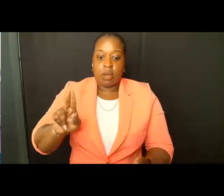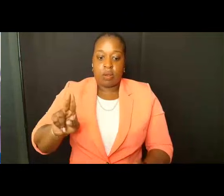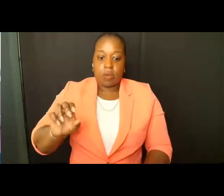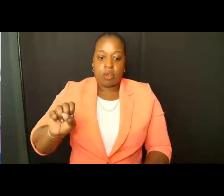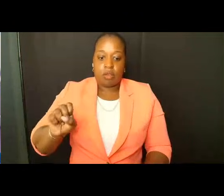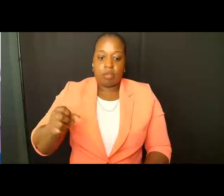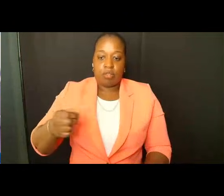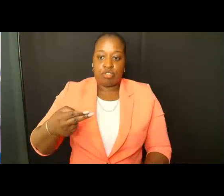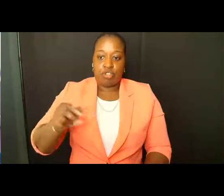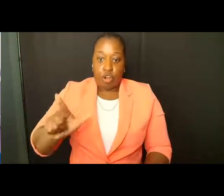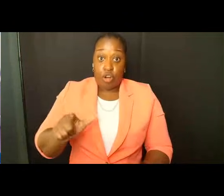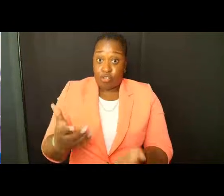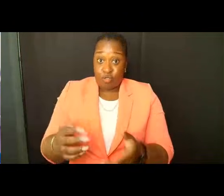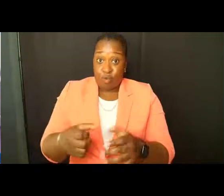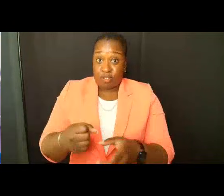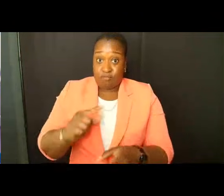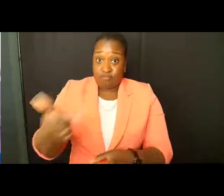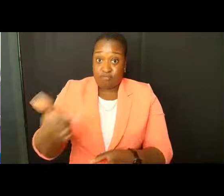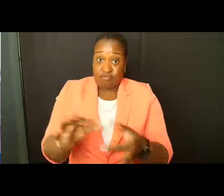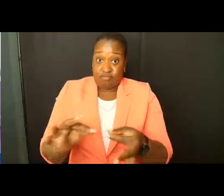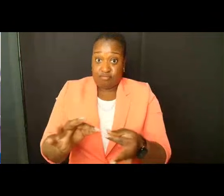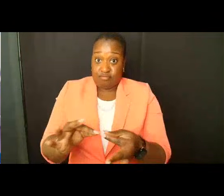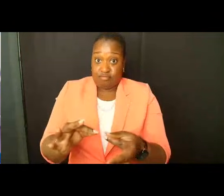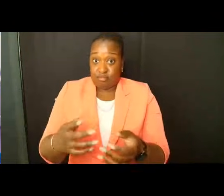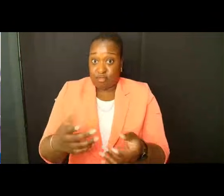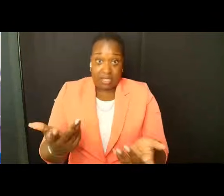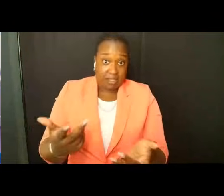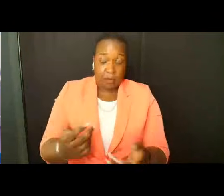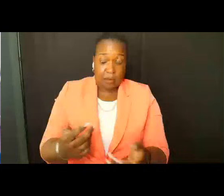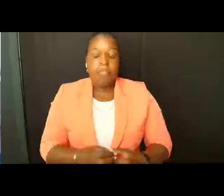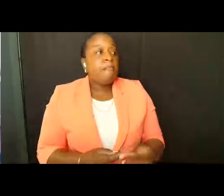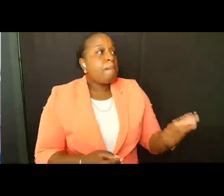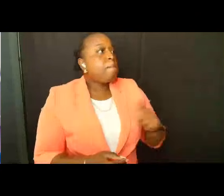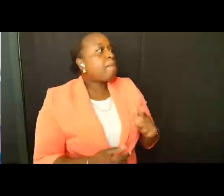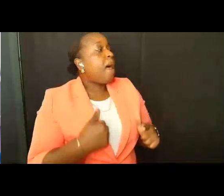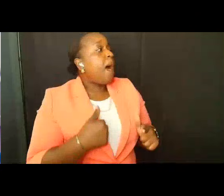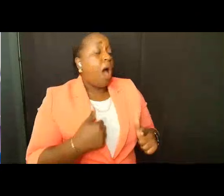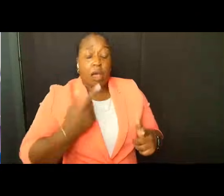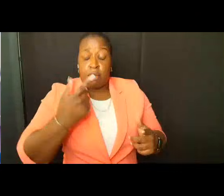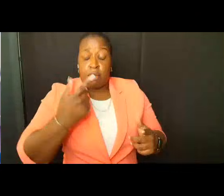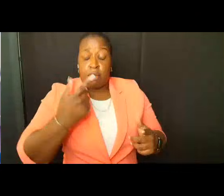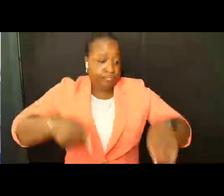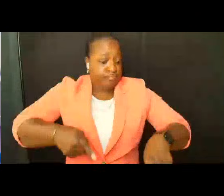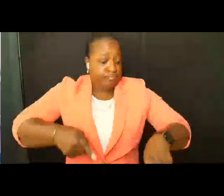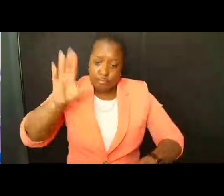Megha Kaushal: Yeah. I completely agree. And, you know, I think all aspects,